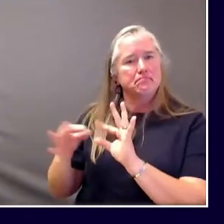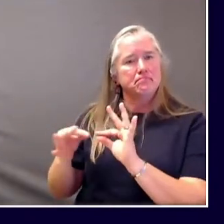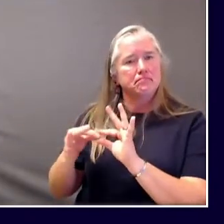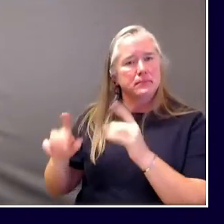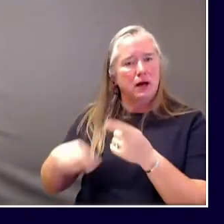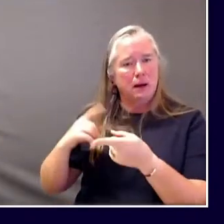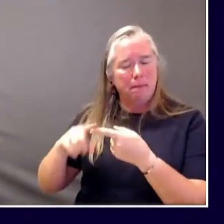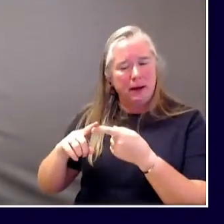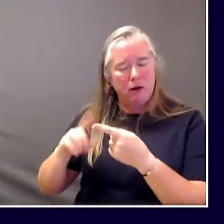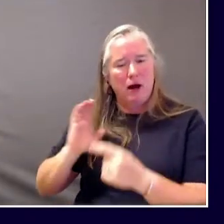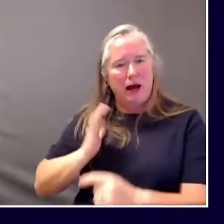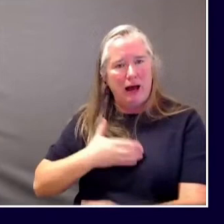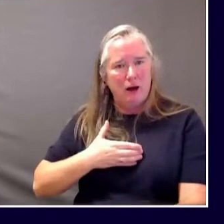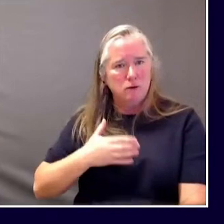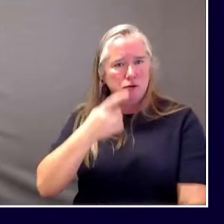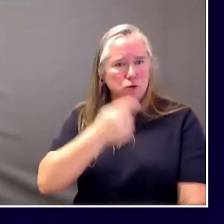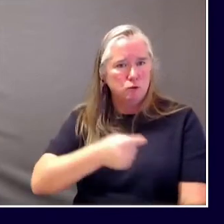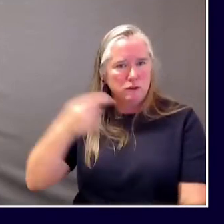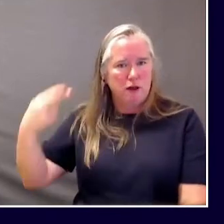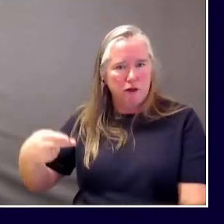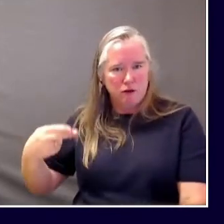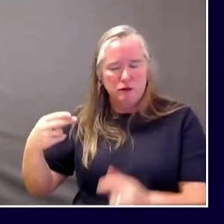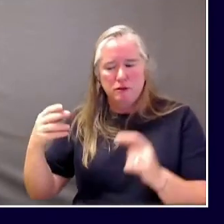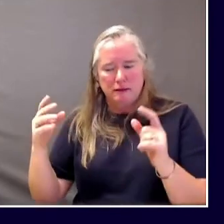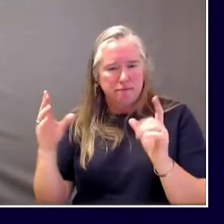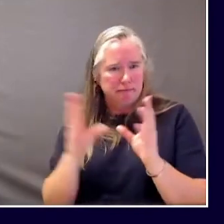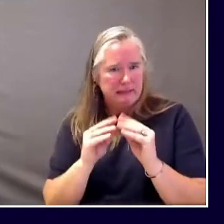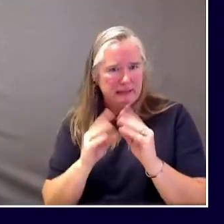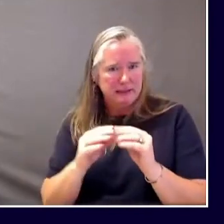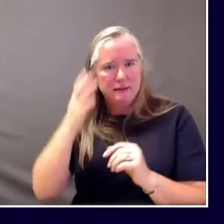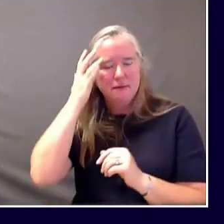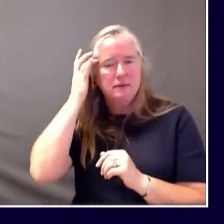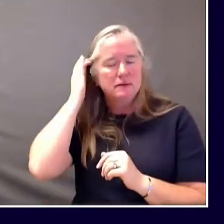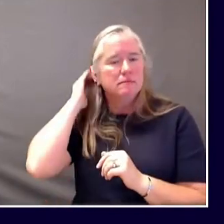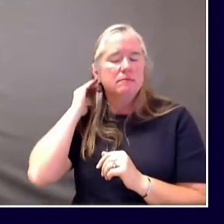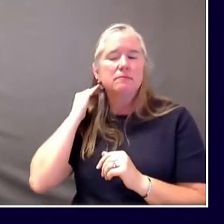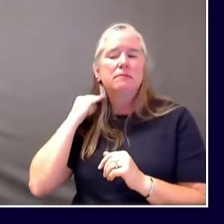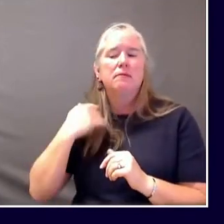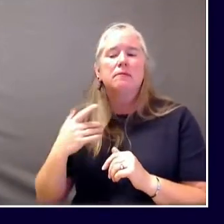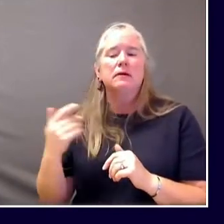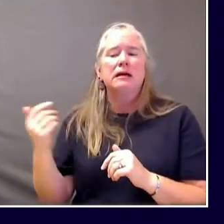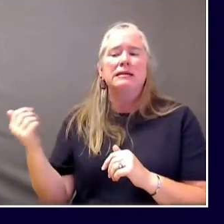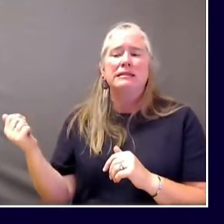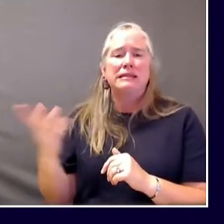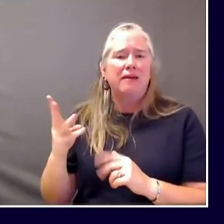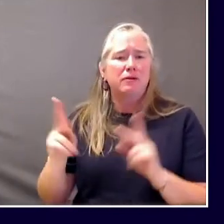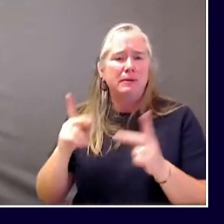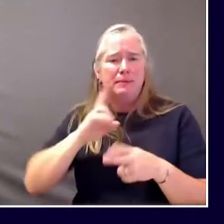every day I'm saying that as our testing increases are chances